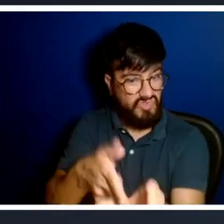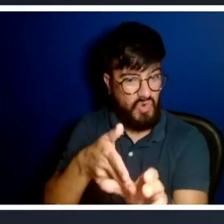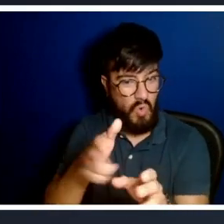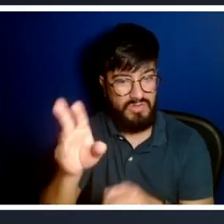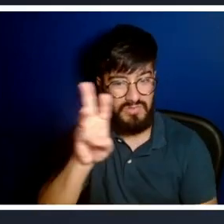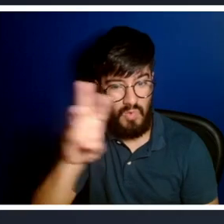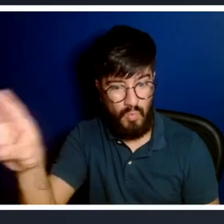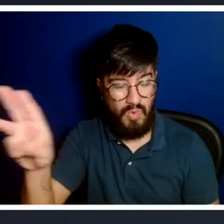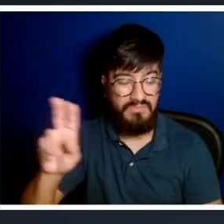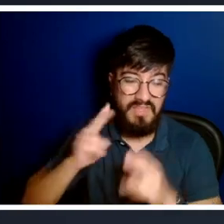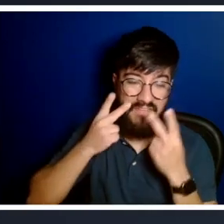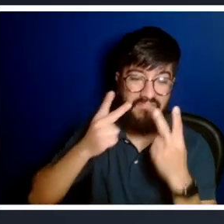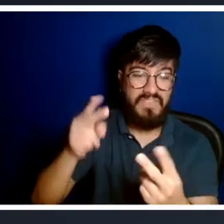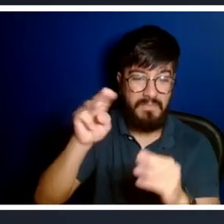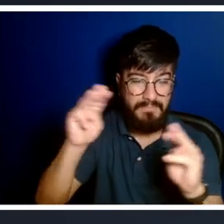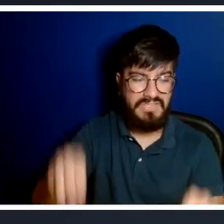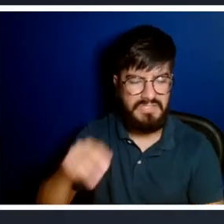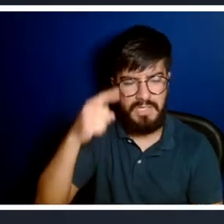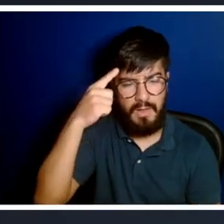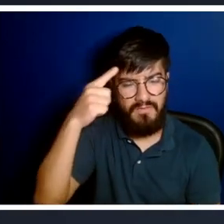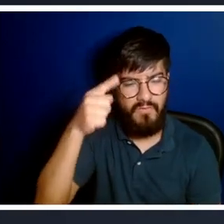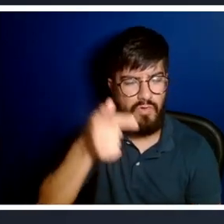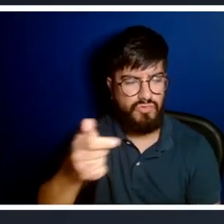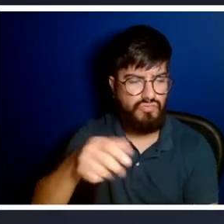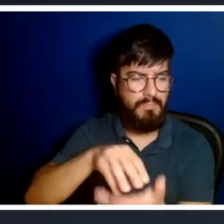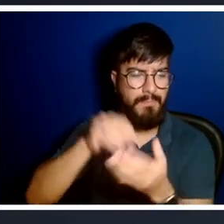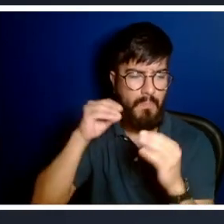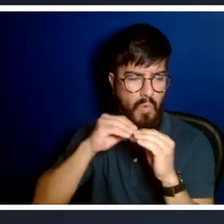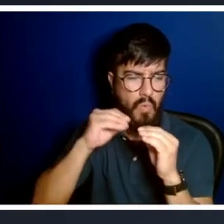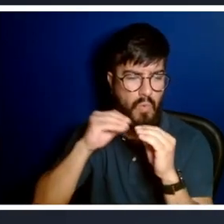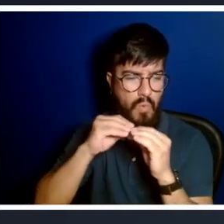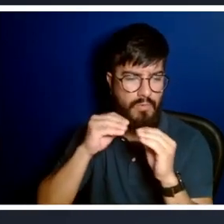more from them. Phoebe Sherman: